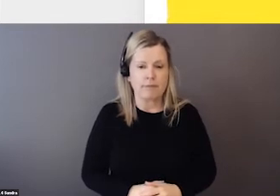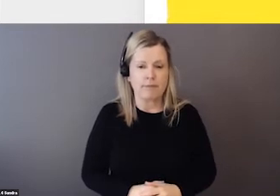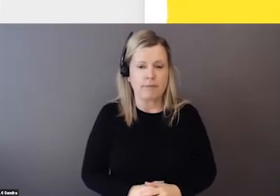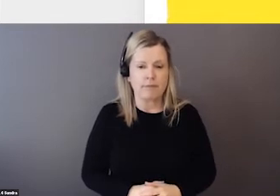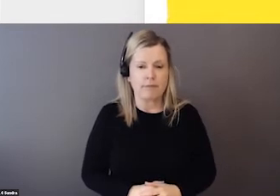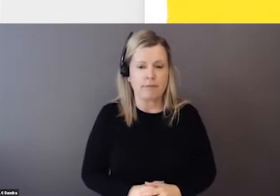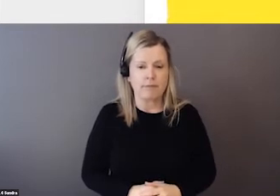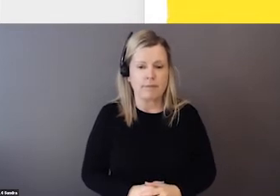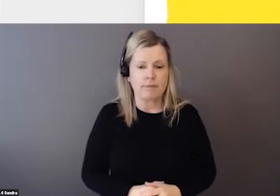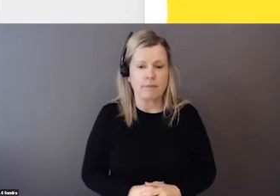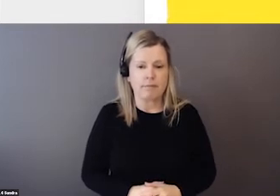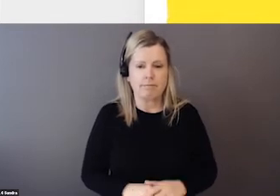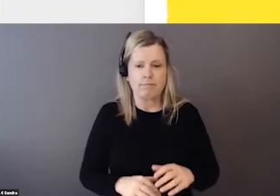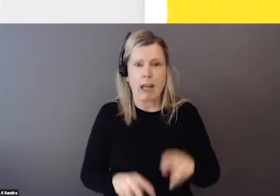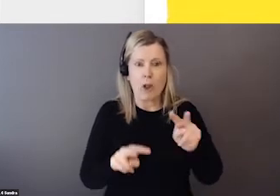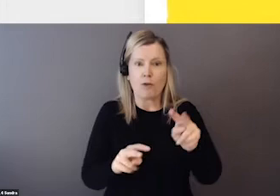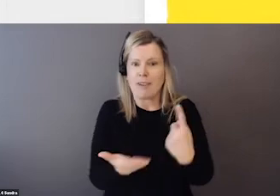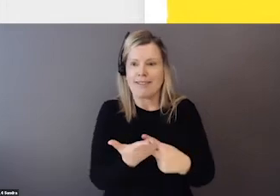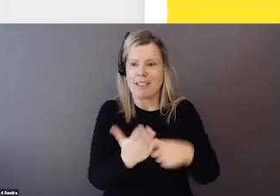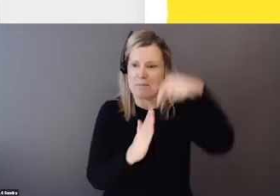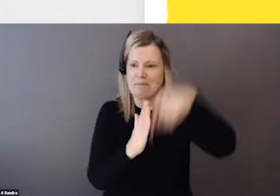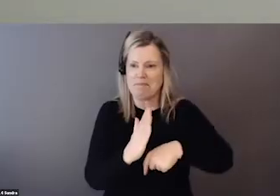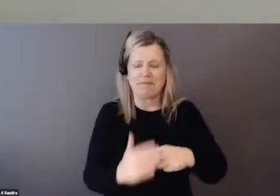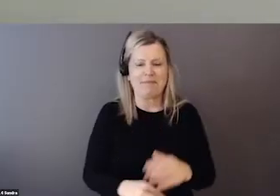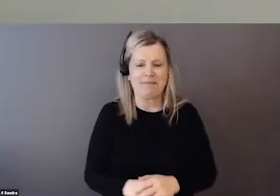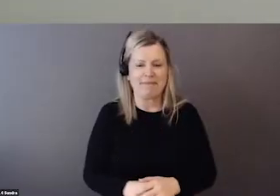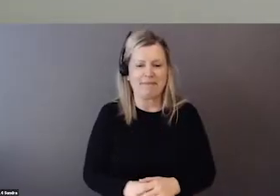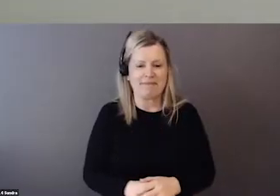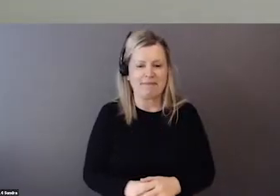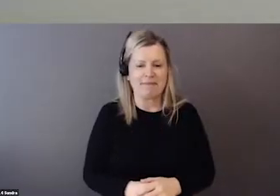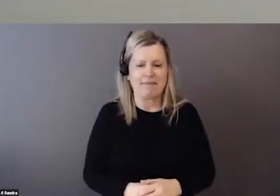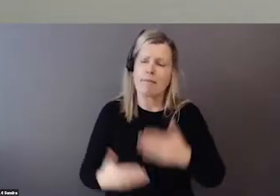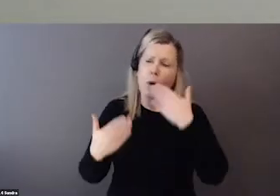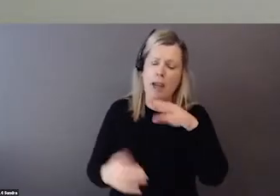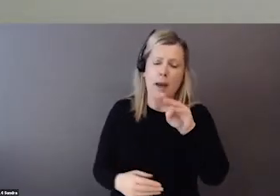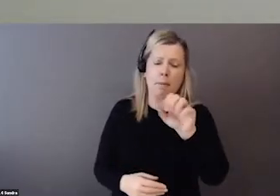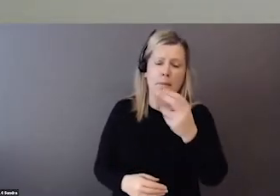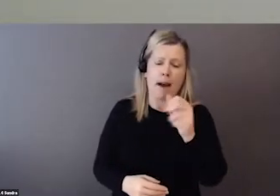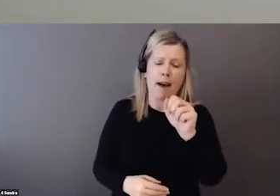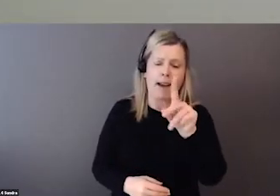to chat about this more. Thank you, Mahadeo, for that presentation.